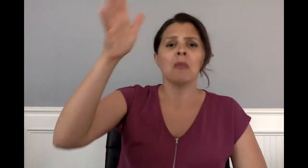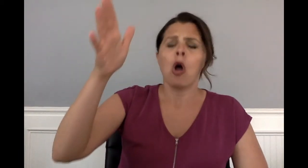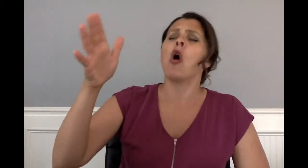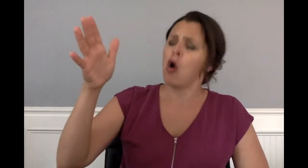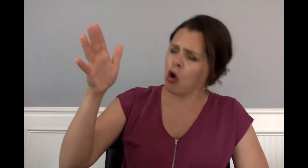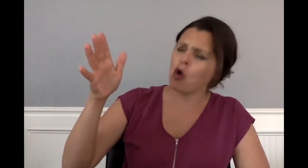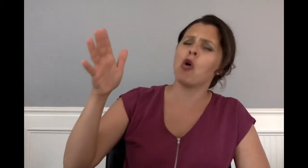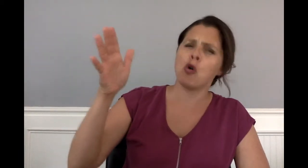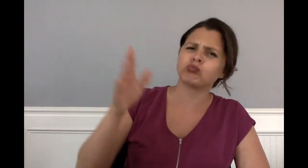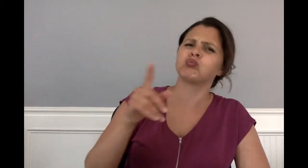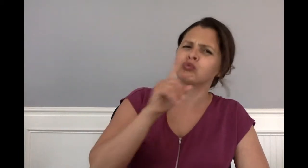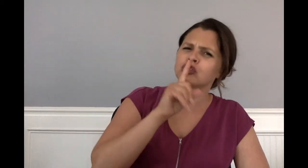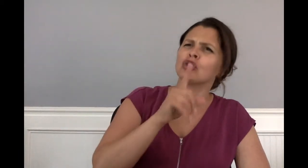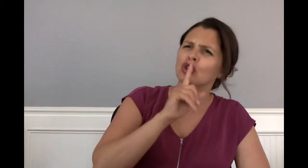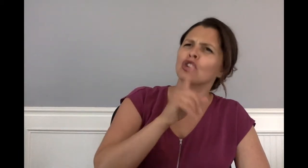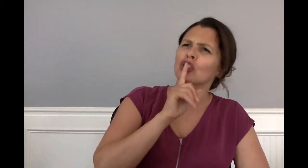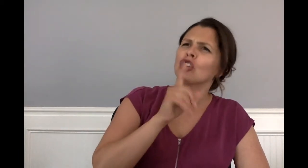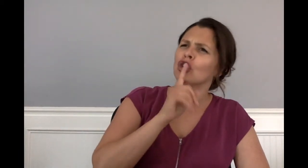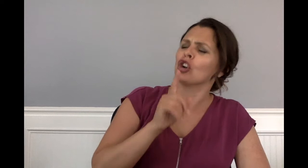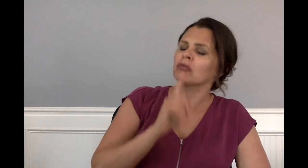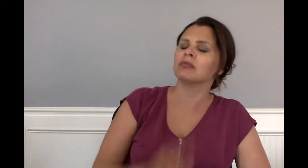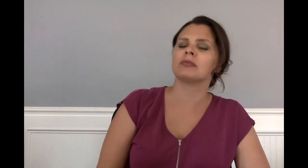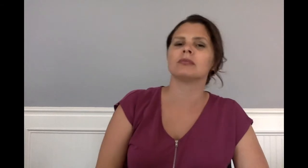“Ayuh.” Grandpa Tickler nodded.